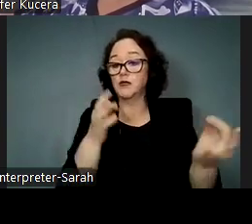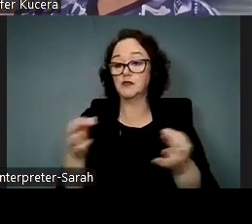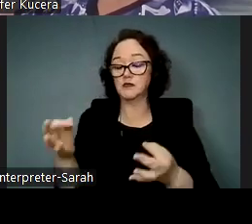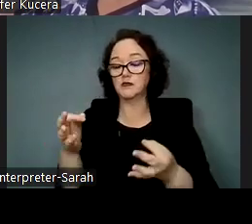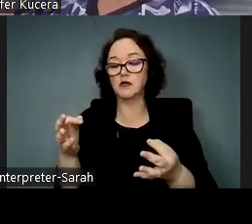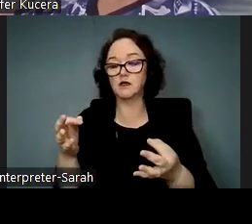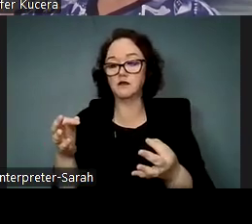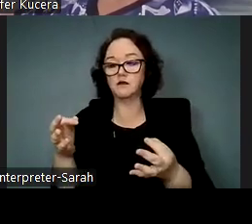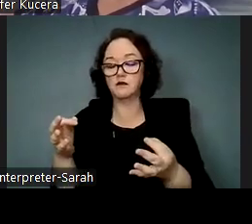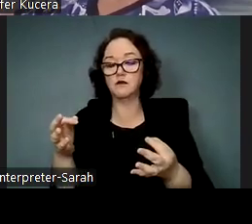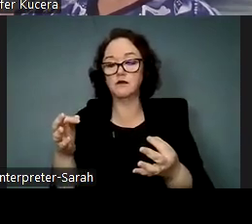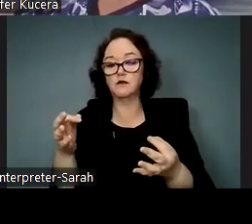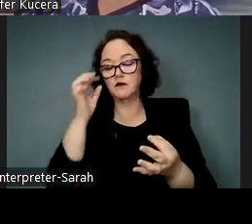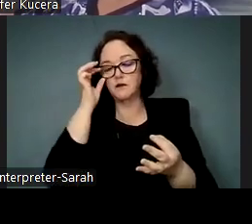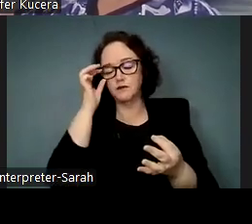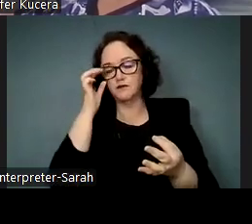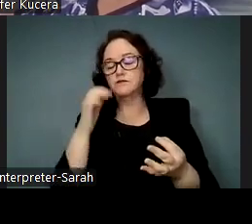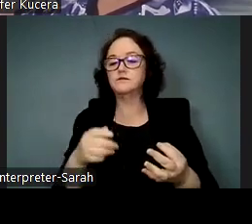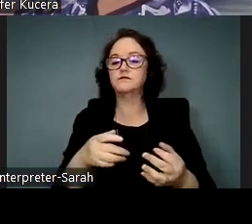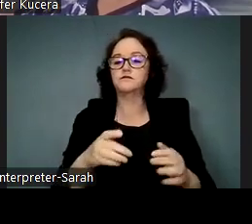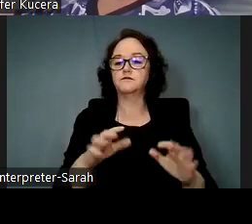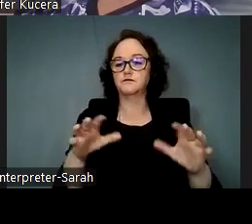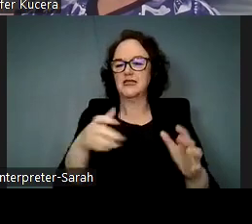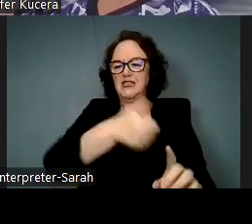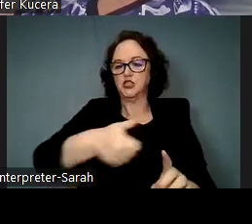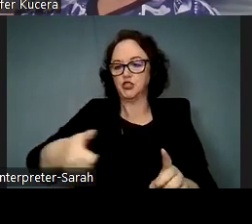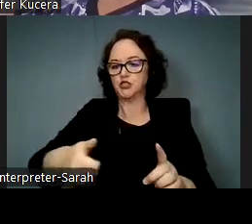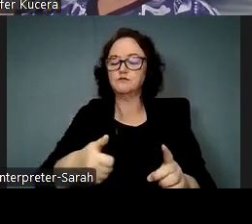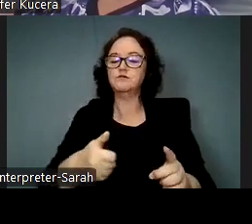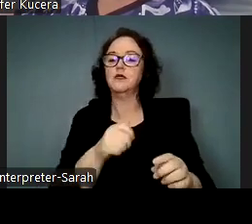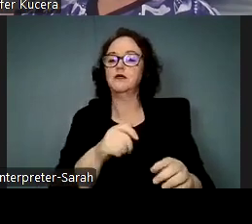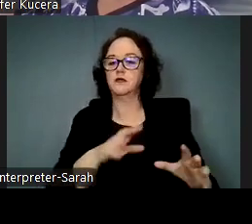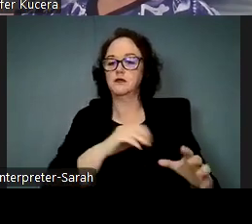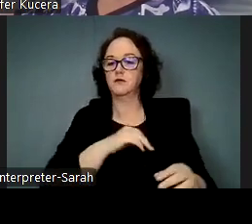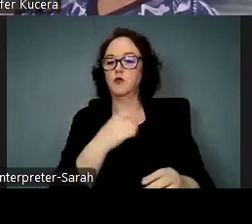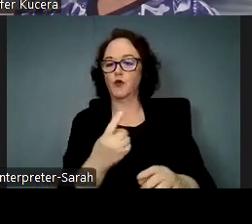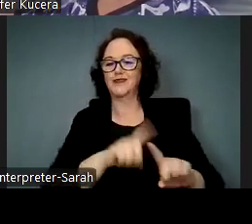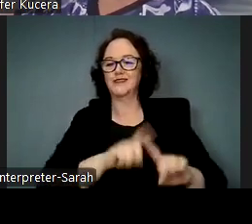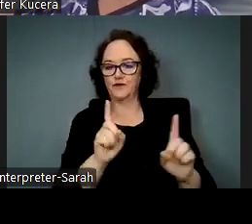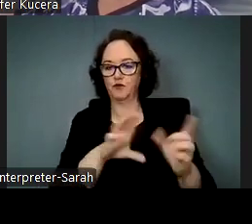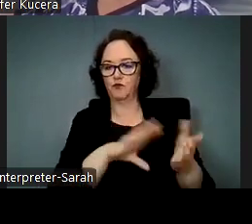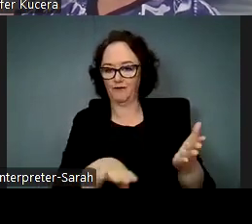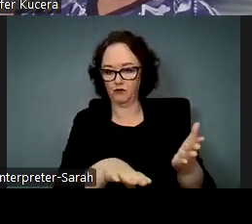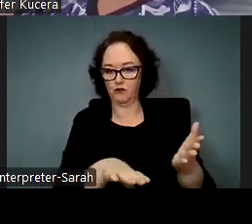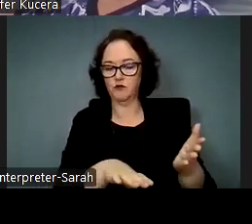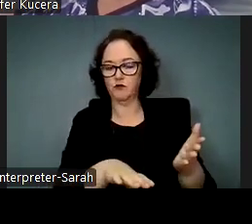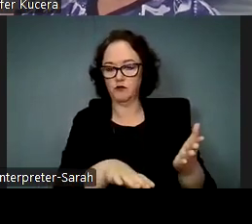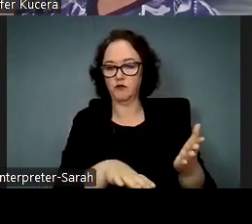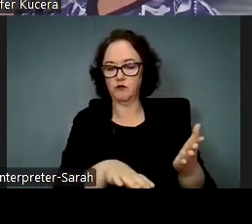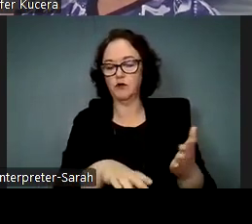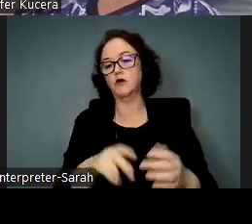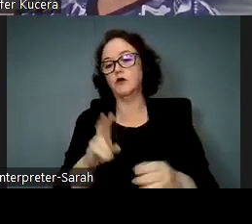a different waiver, and we used Adobe Acrobat to open the